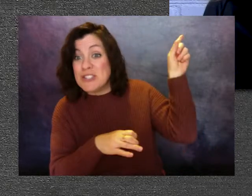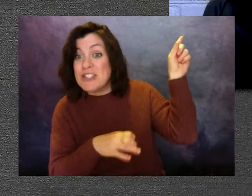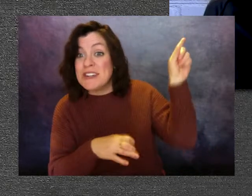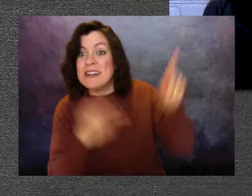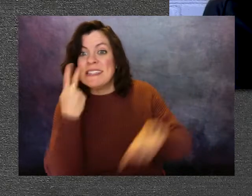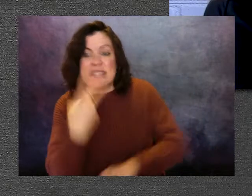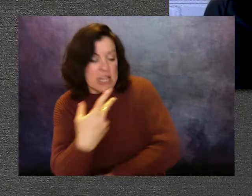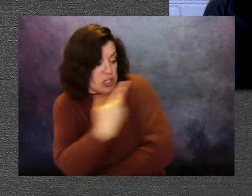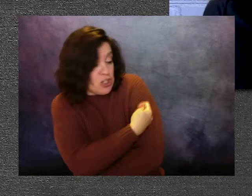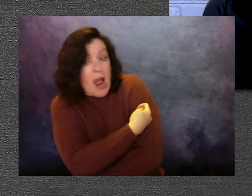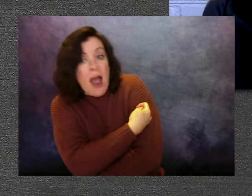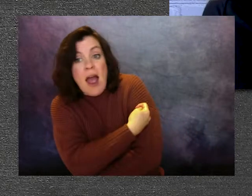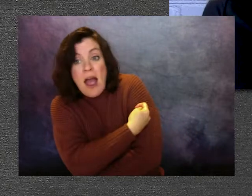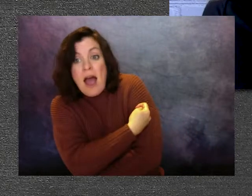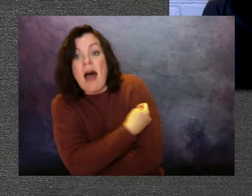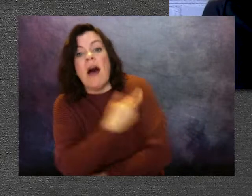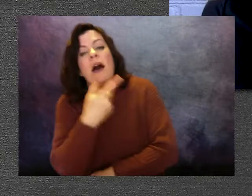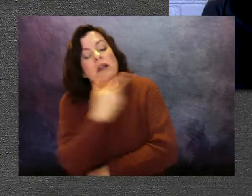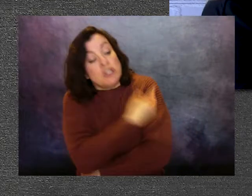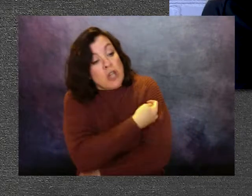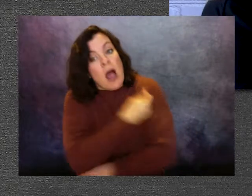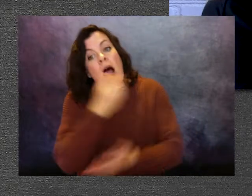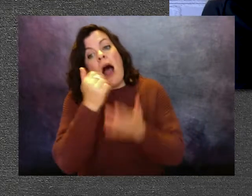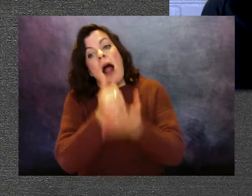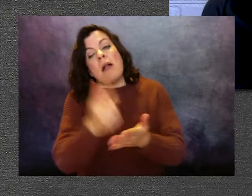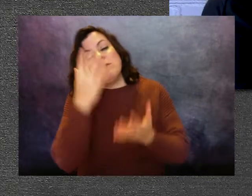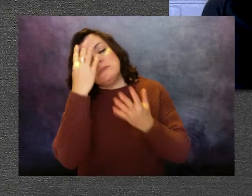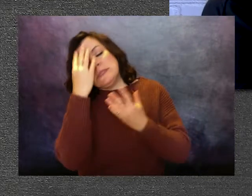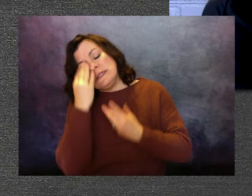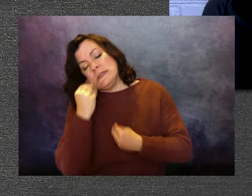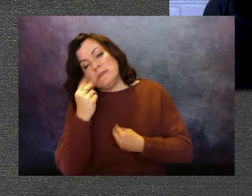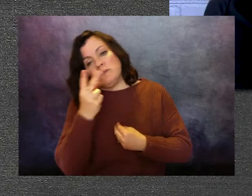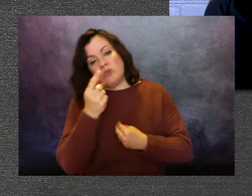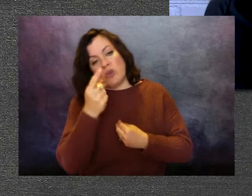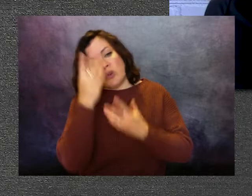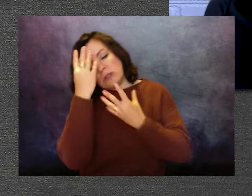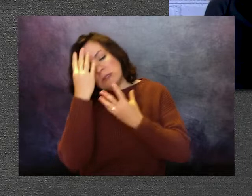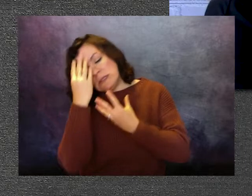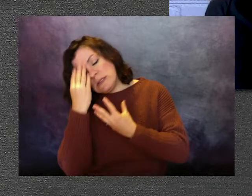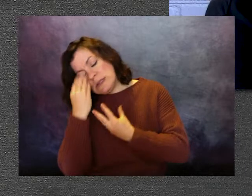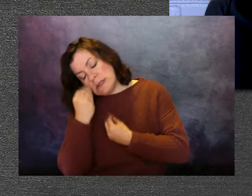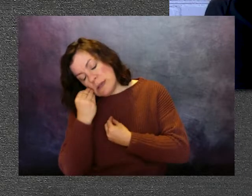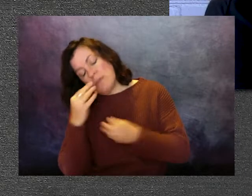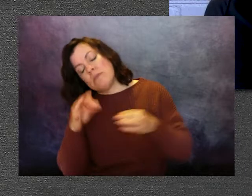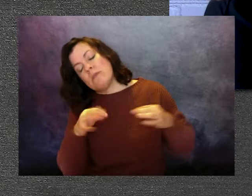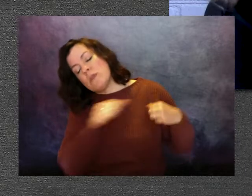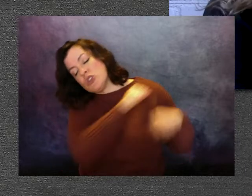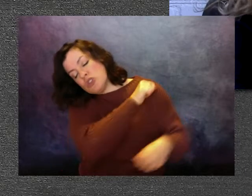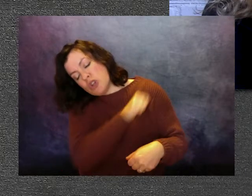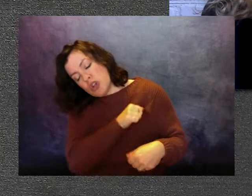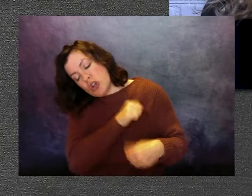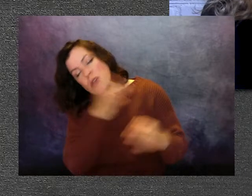and let them do what they need to do to help the dog be healthy. And, it won't hurt the dog.